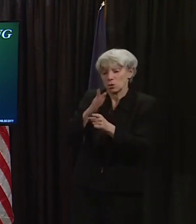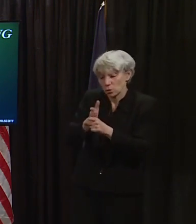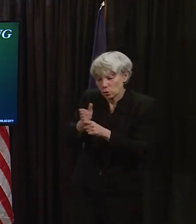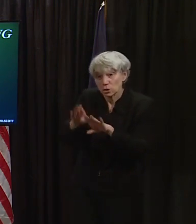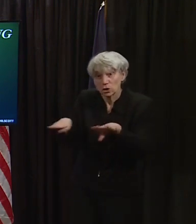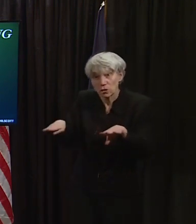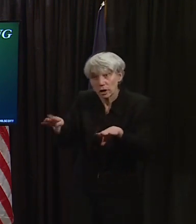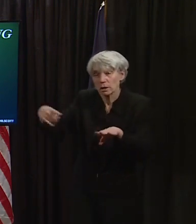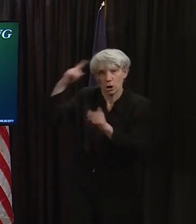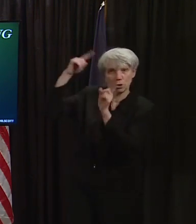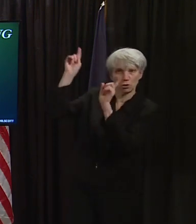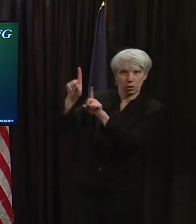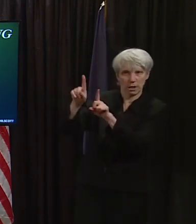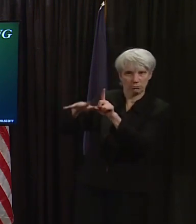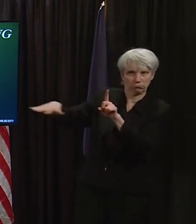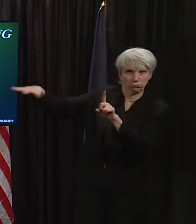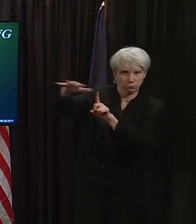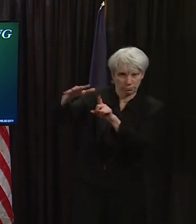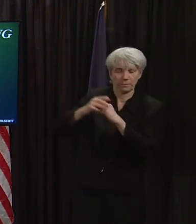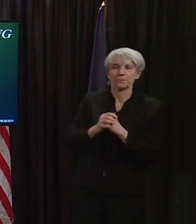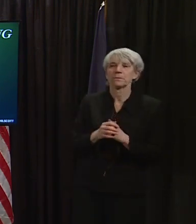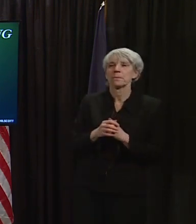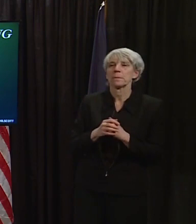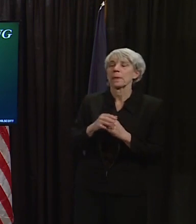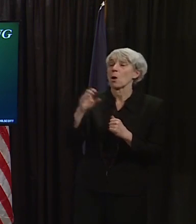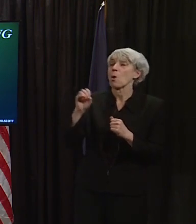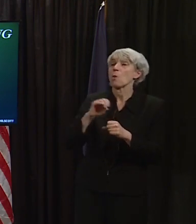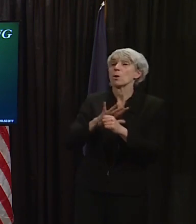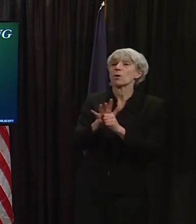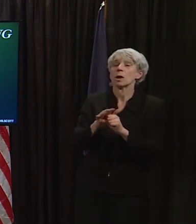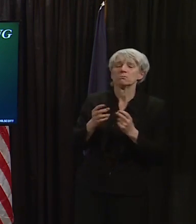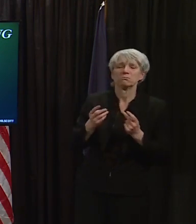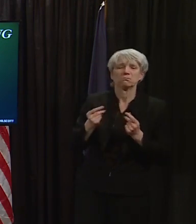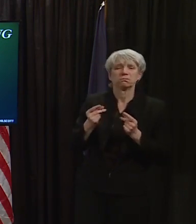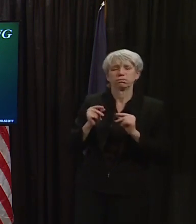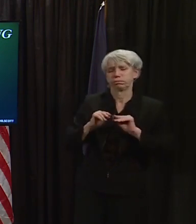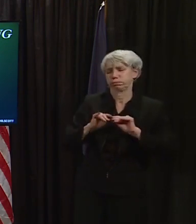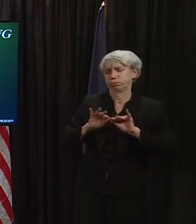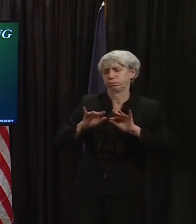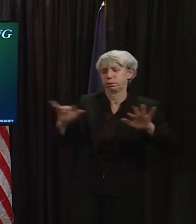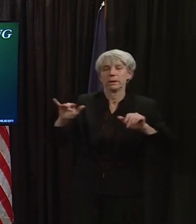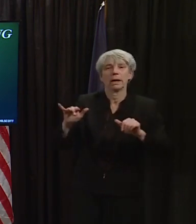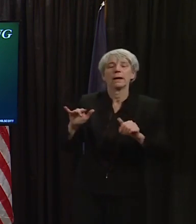The speed at which omicron moves and spreads means that some of our current